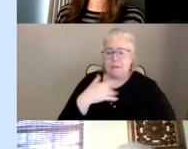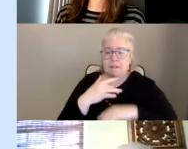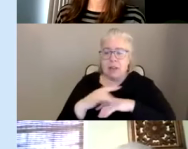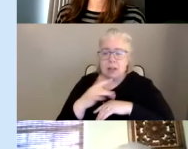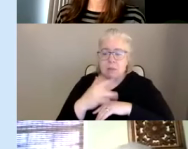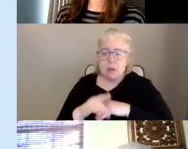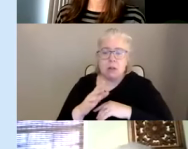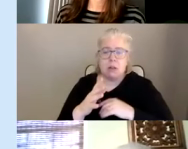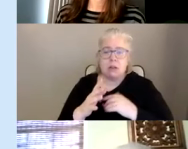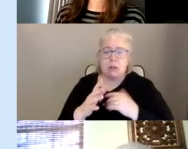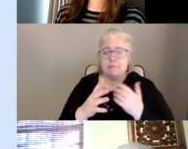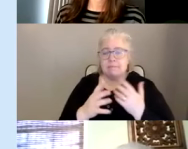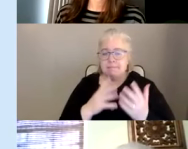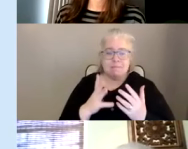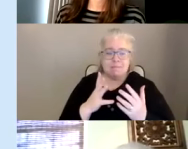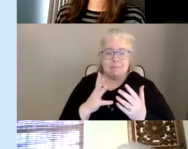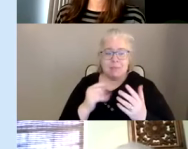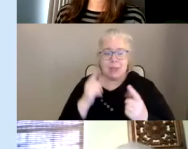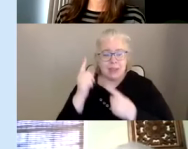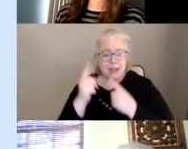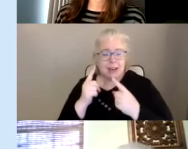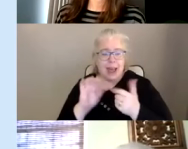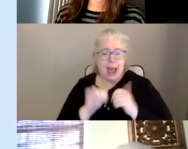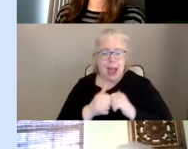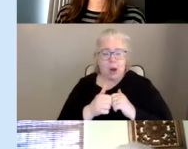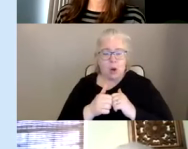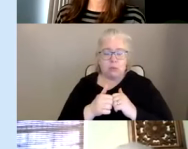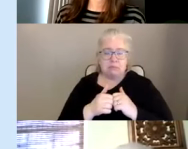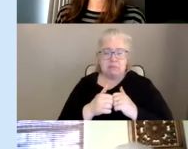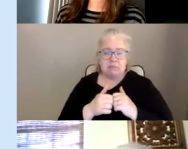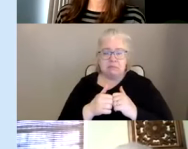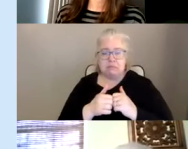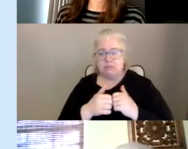and thinking about putting those resources in place what that cost looks like.